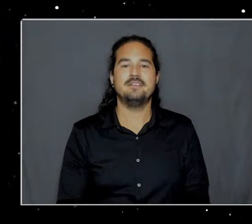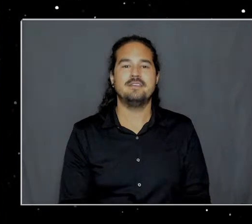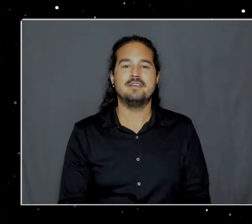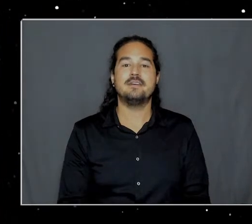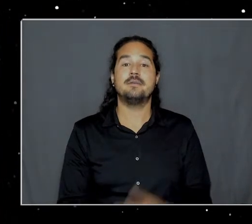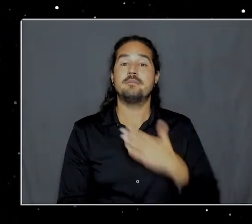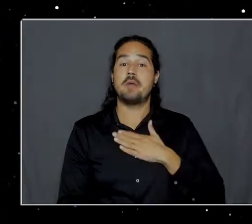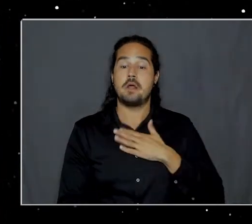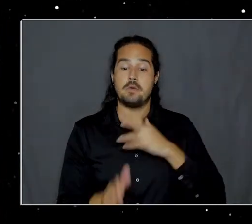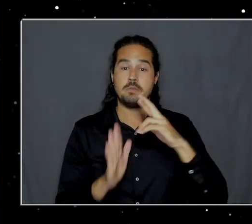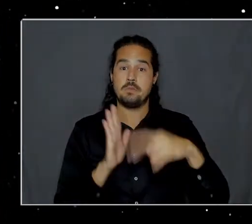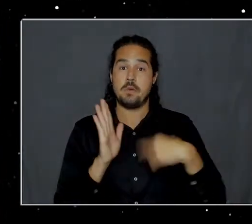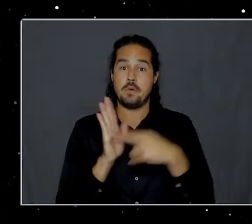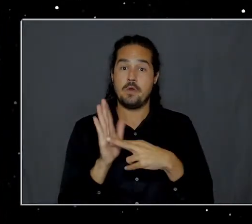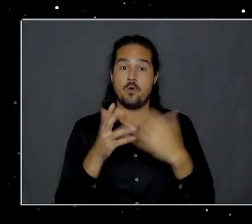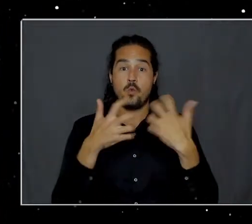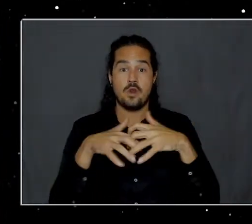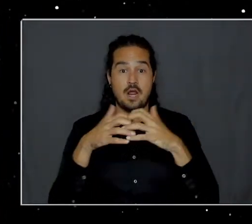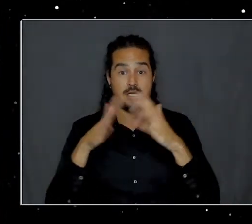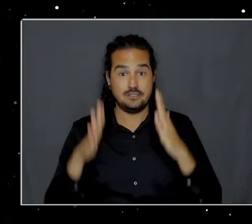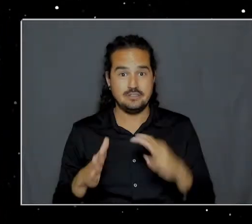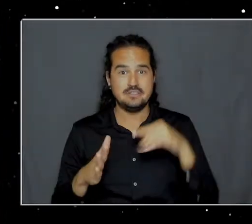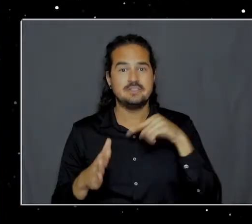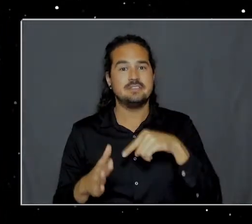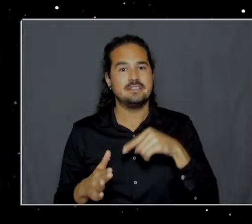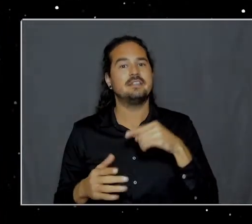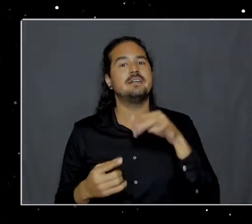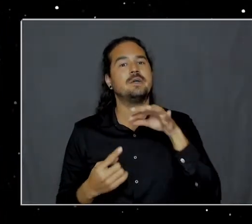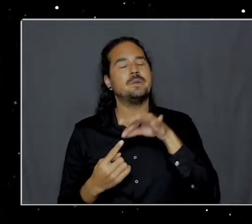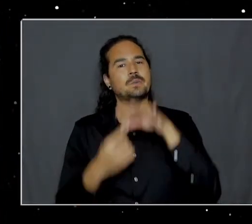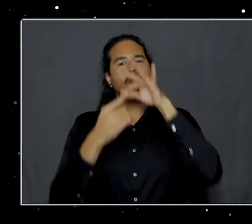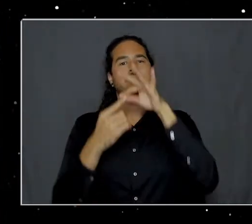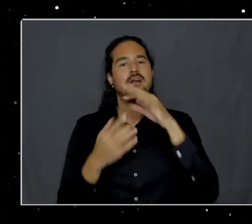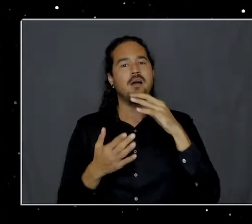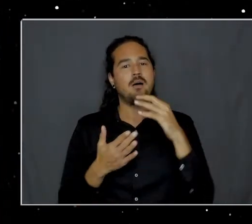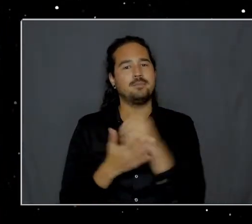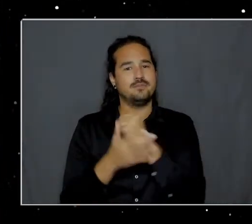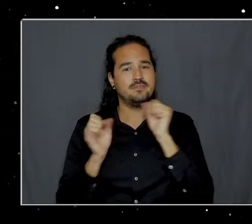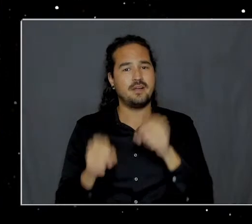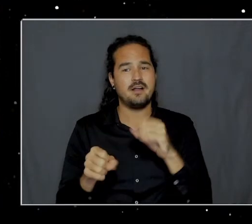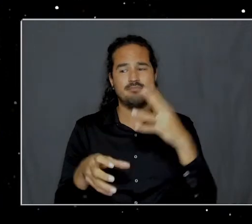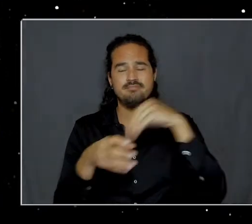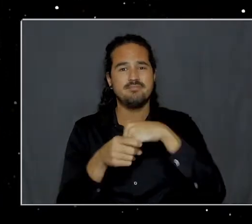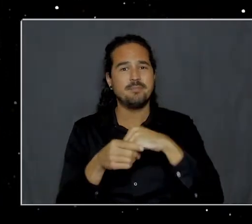LEAGUE OF SPOKANE, I GET THIS UNIQUE OPPORTUNITY TO PARTICIPATE IN PEER EDUCATION AND COLLABORATION.